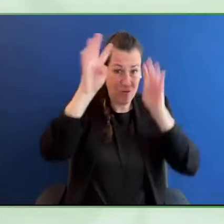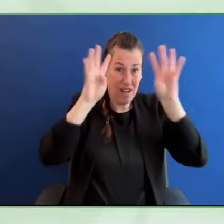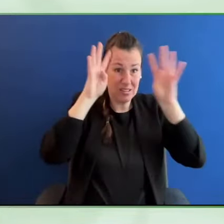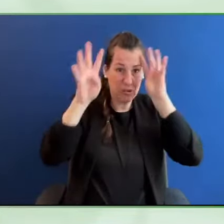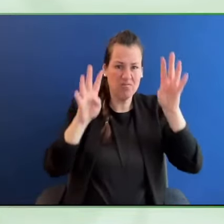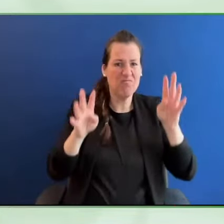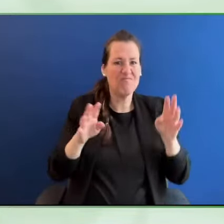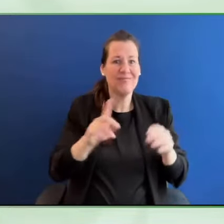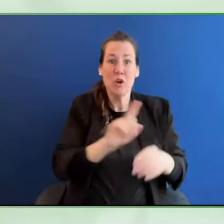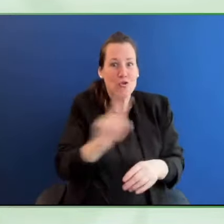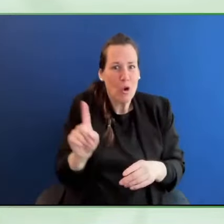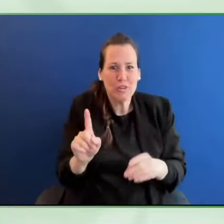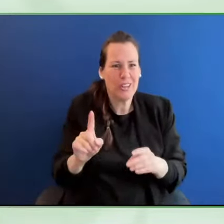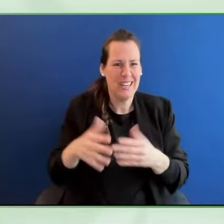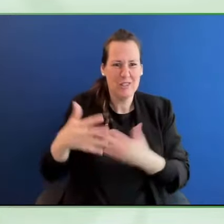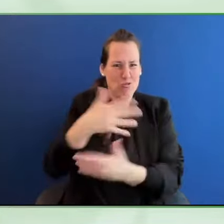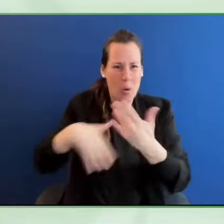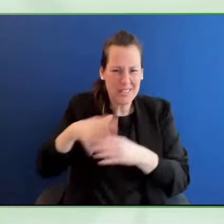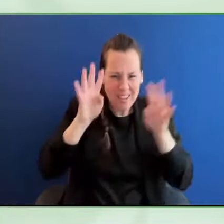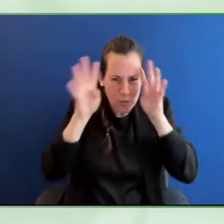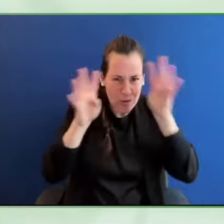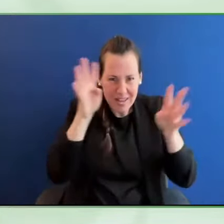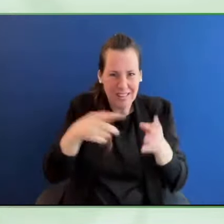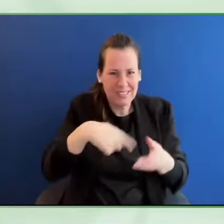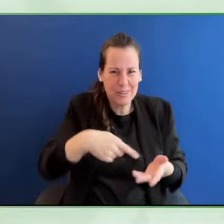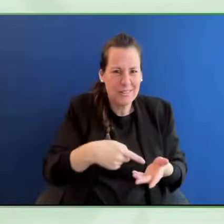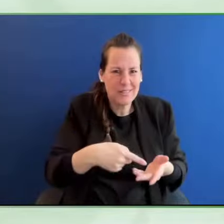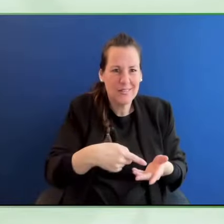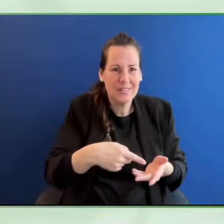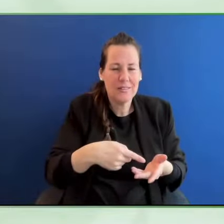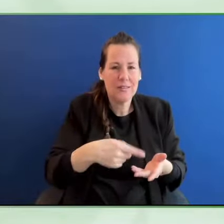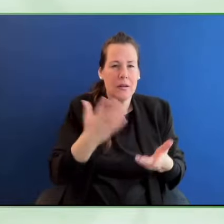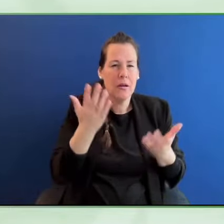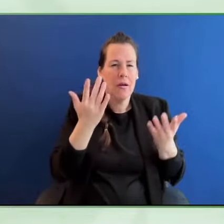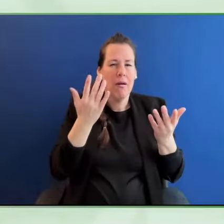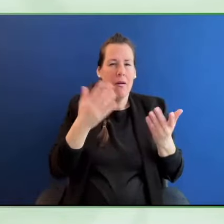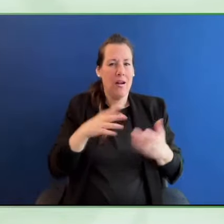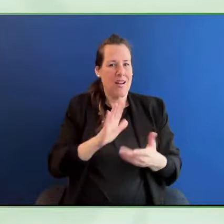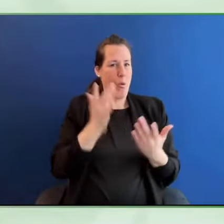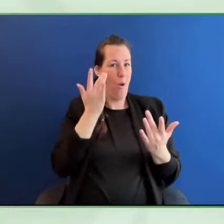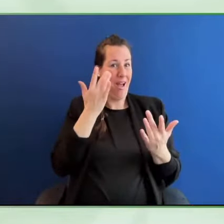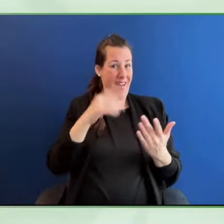And of course we take huge inspiration from the UN can on the rights of Persons with disabilities.